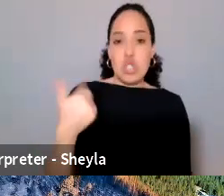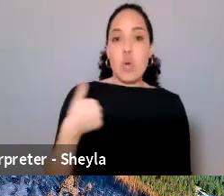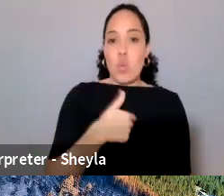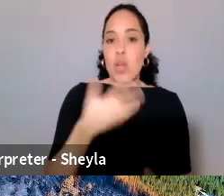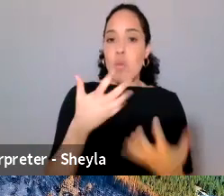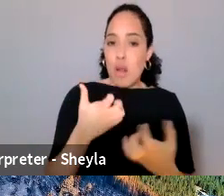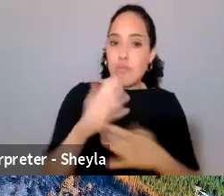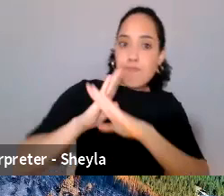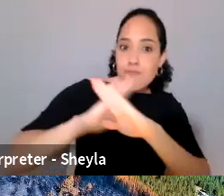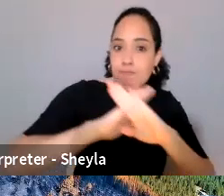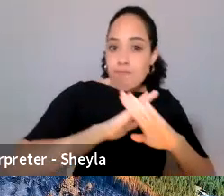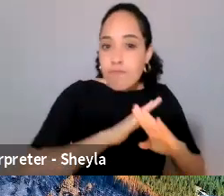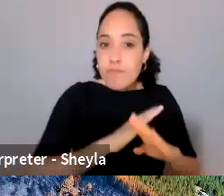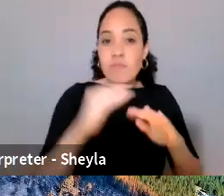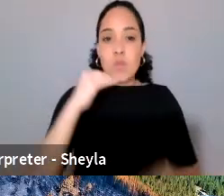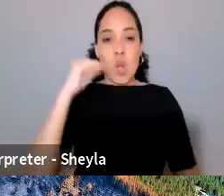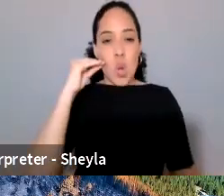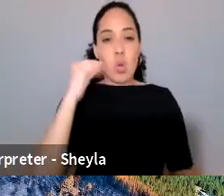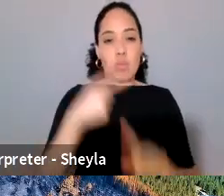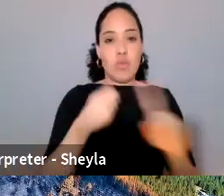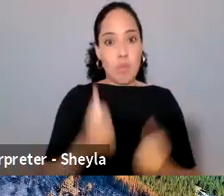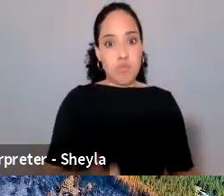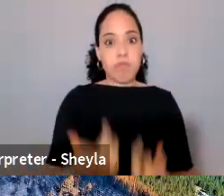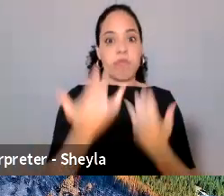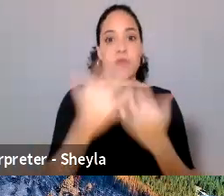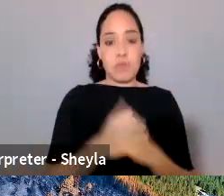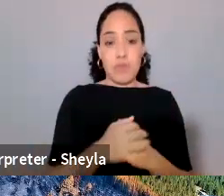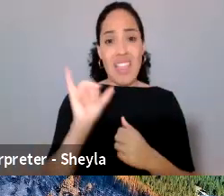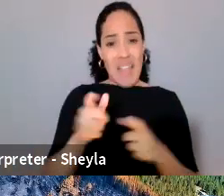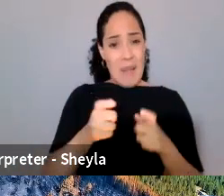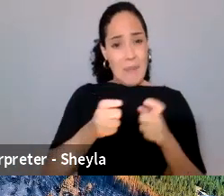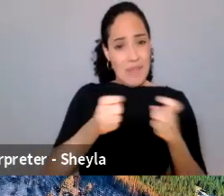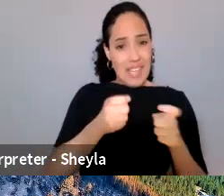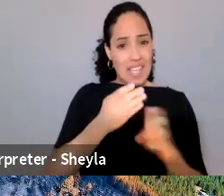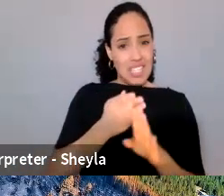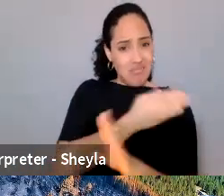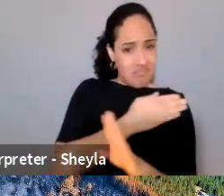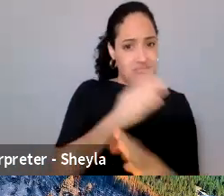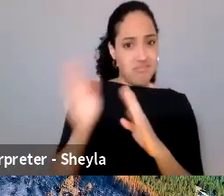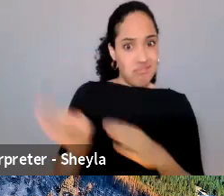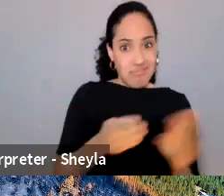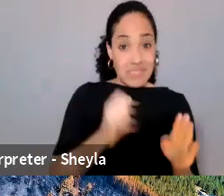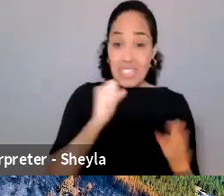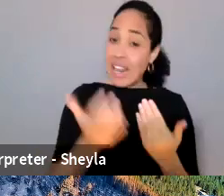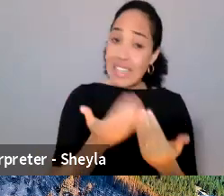so effective mitigation is not easy it takes a lot of time and money and requires some technical